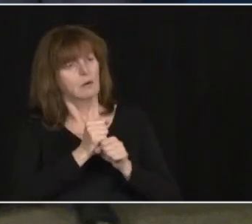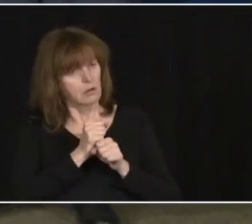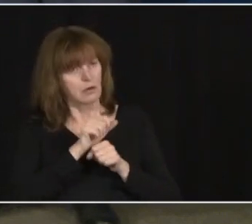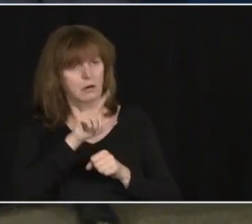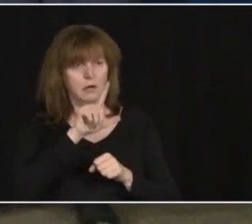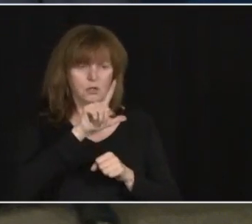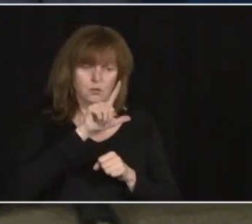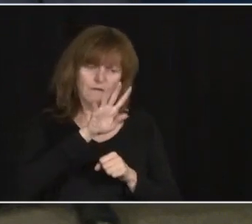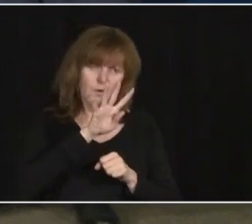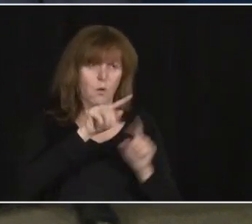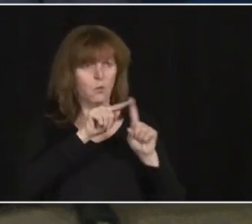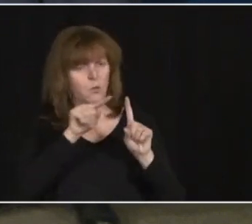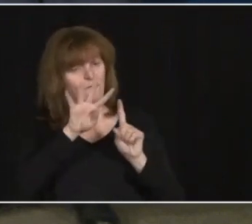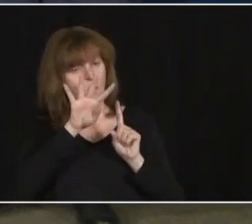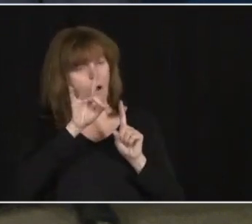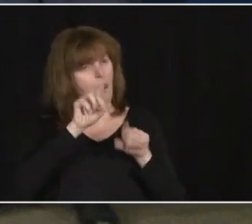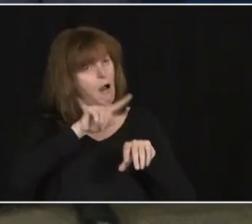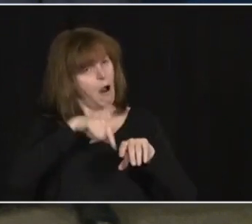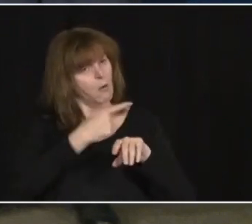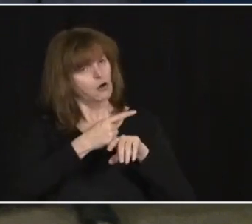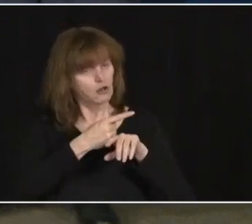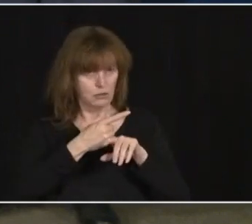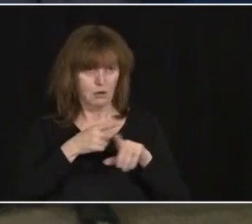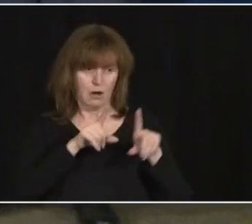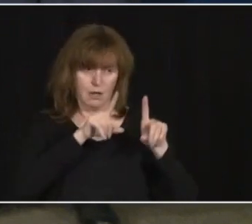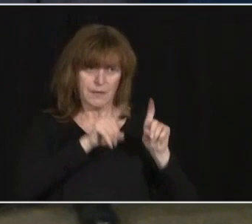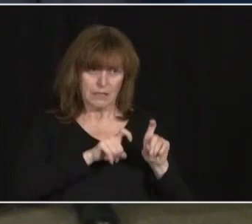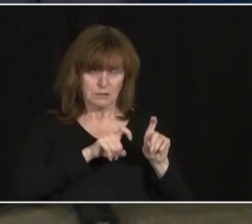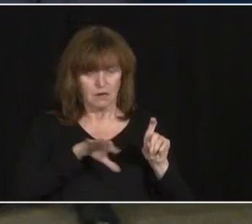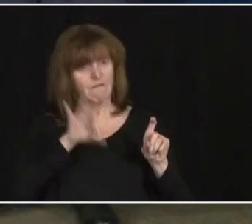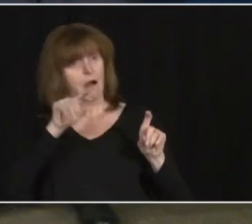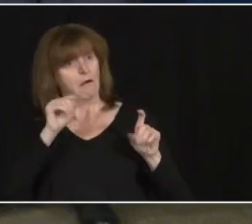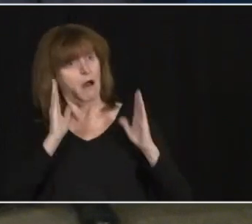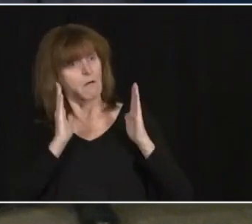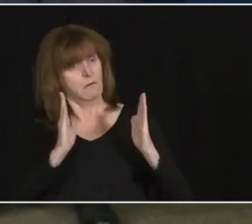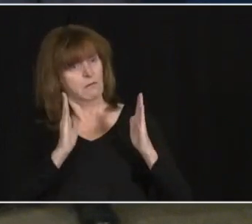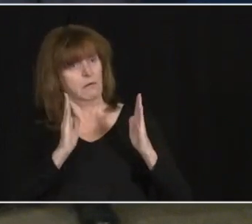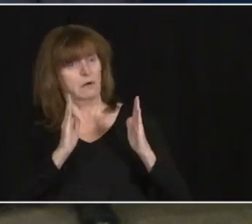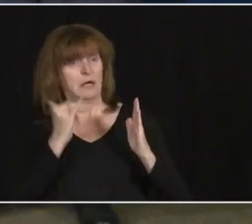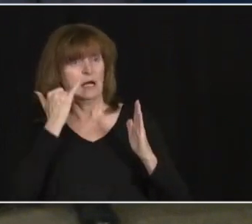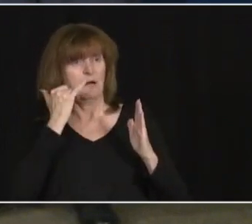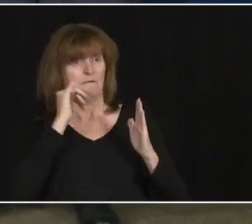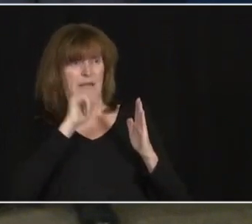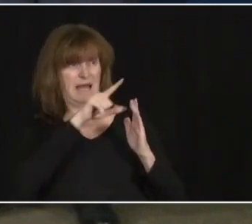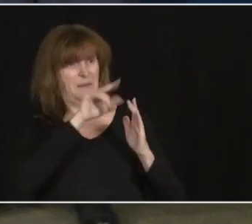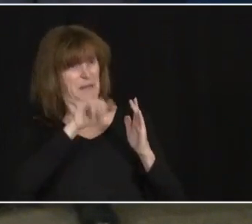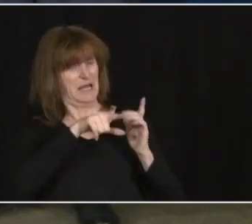They should be receiving their results within 24 to 48 hours some I suspect that may be a historical issue because